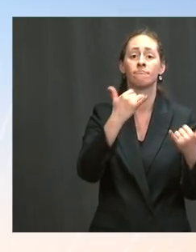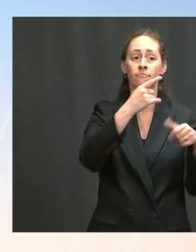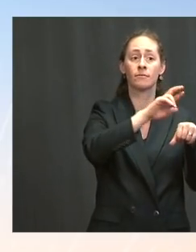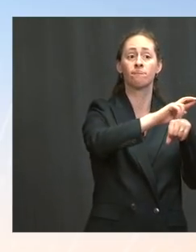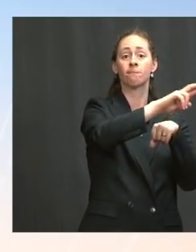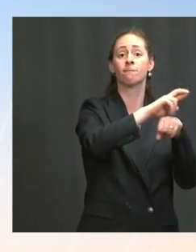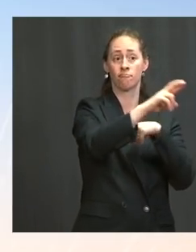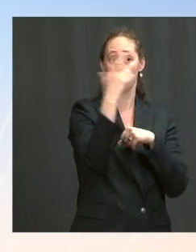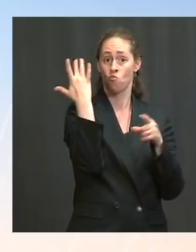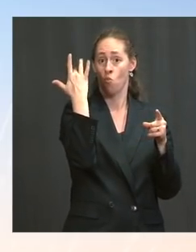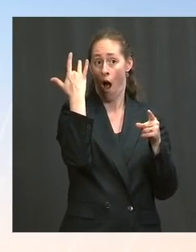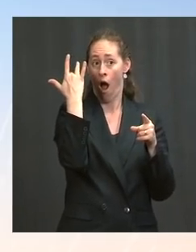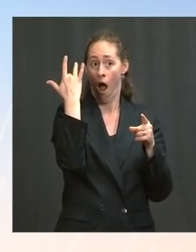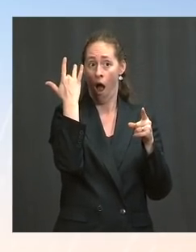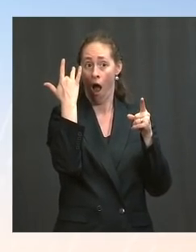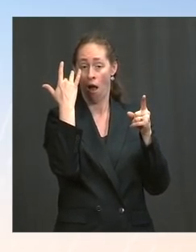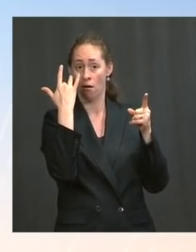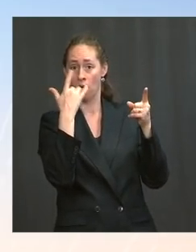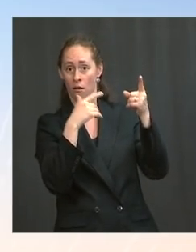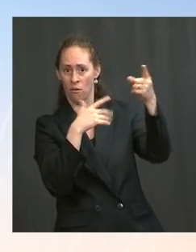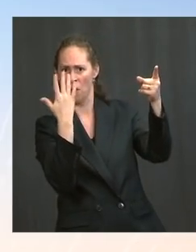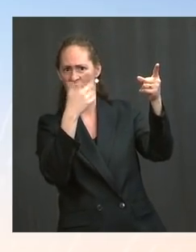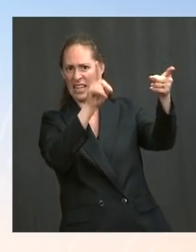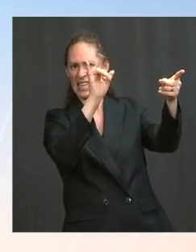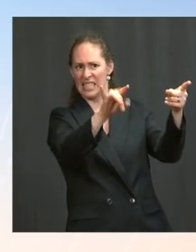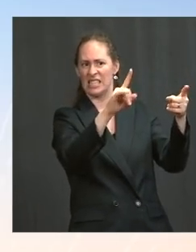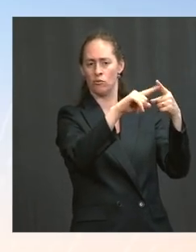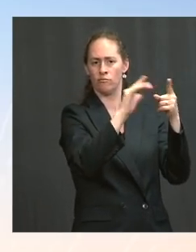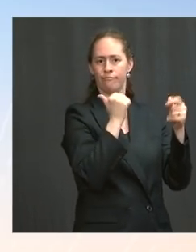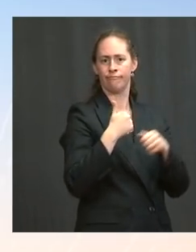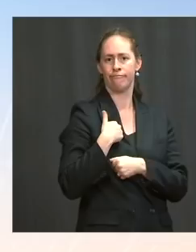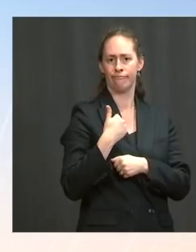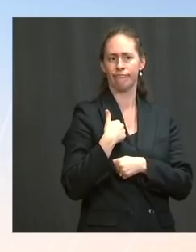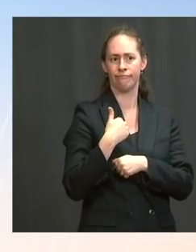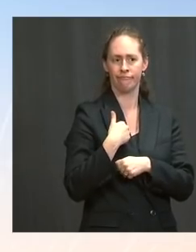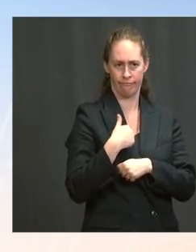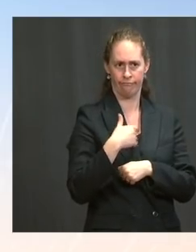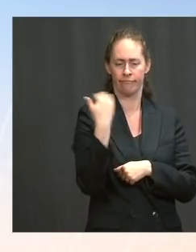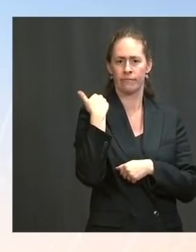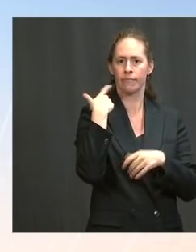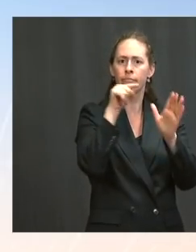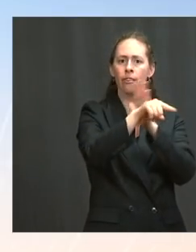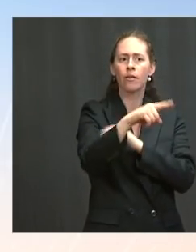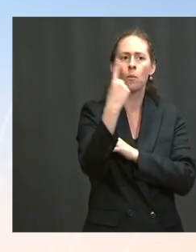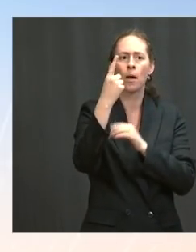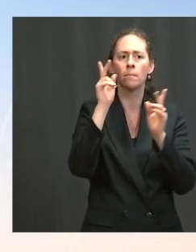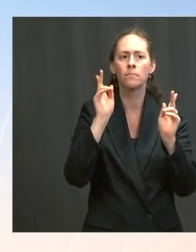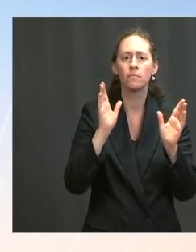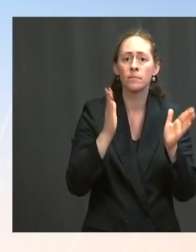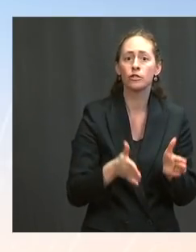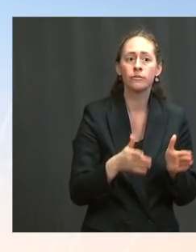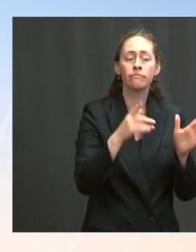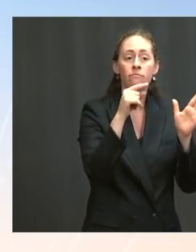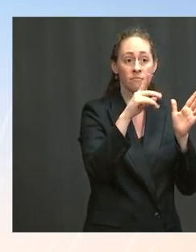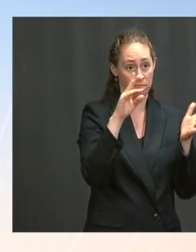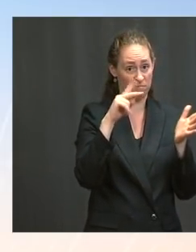or a U.S. military contractor was killed. So is this an indication that this administration is now pursuing a more aggressive policy